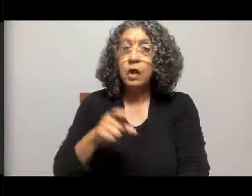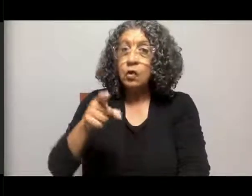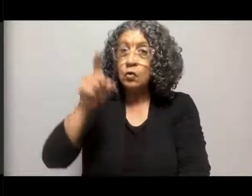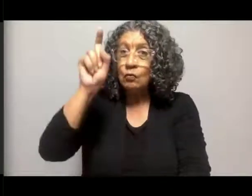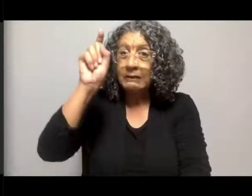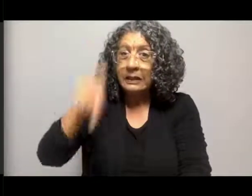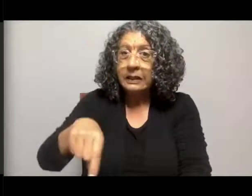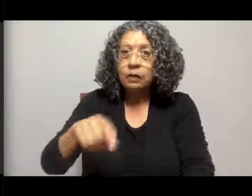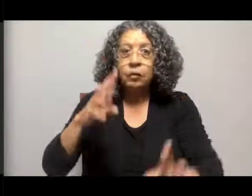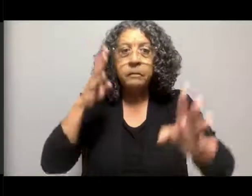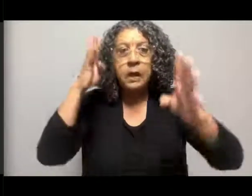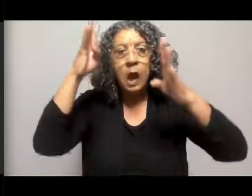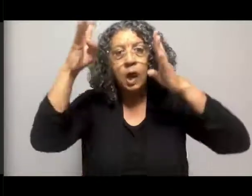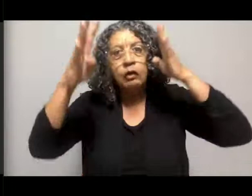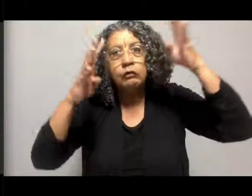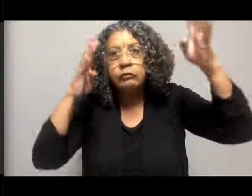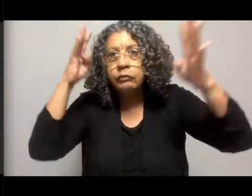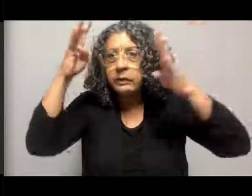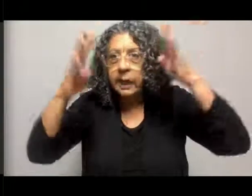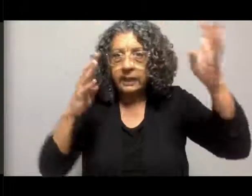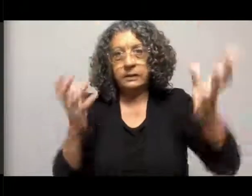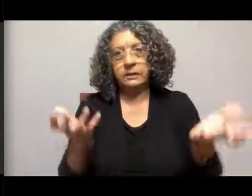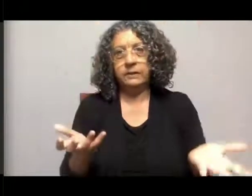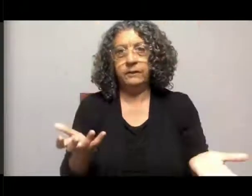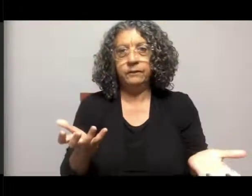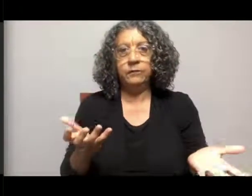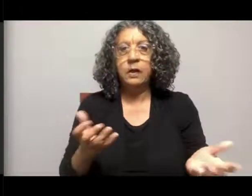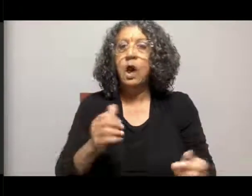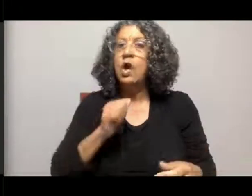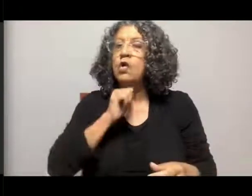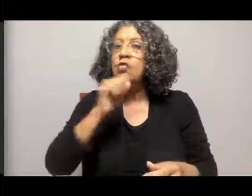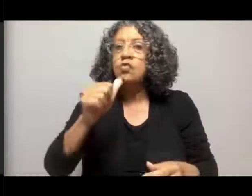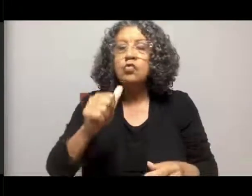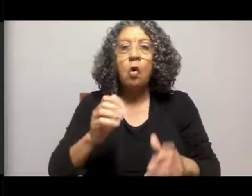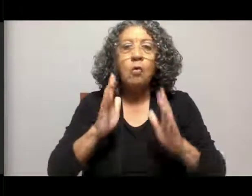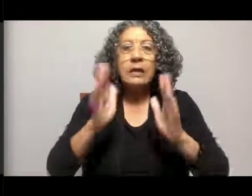You need to be creative!